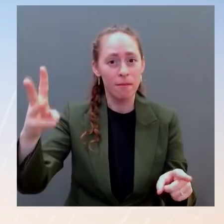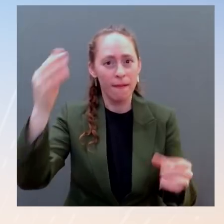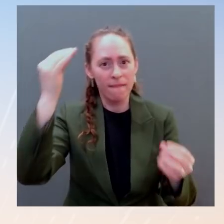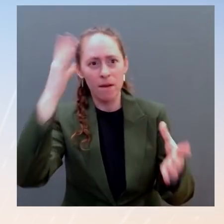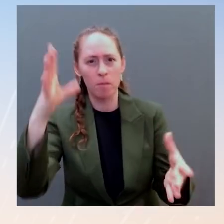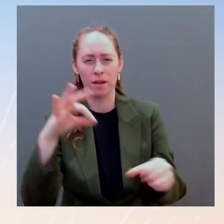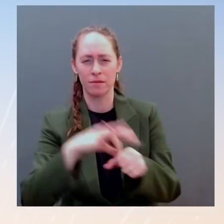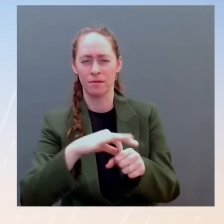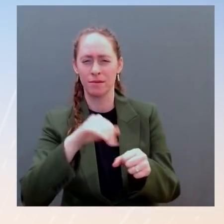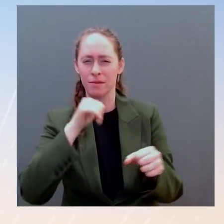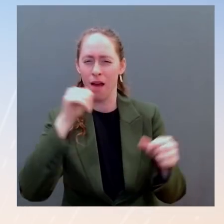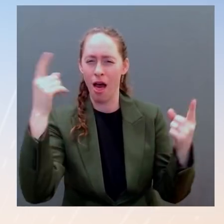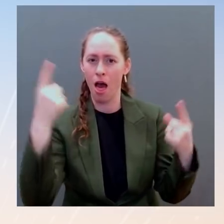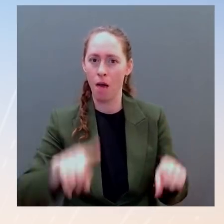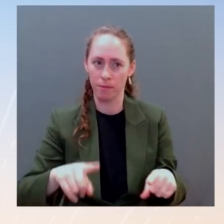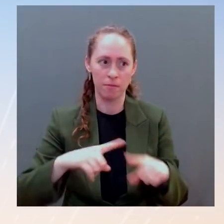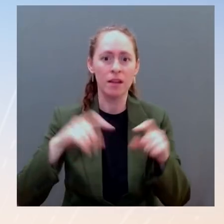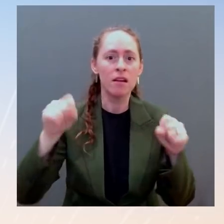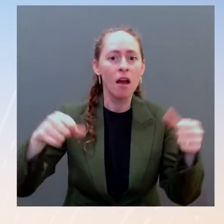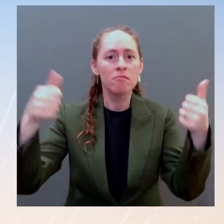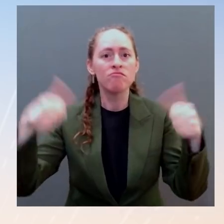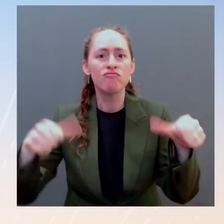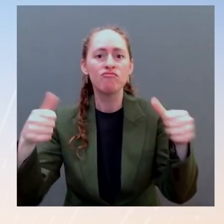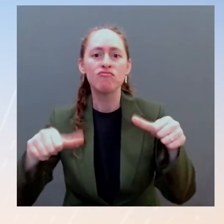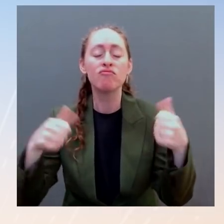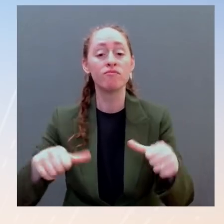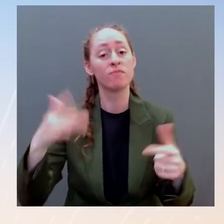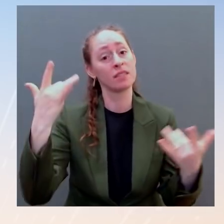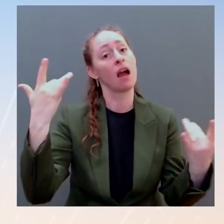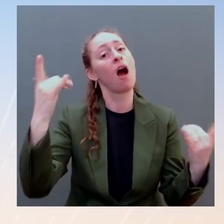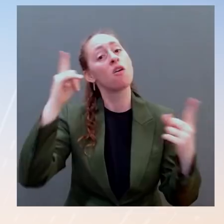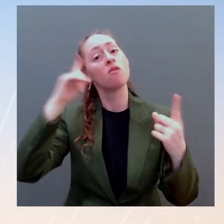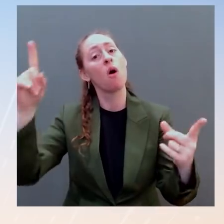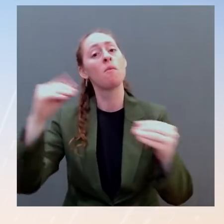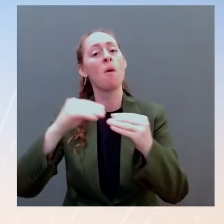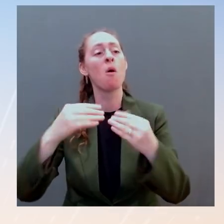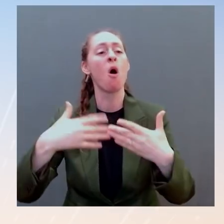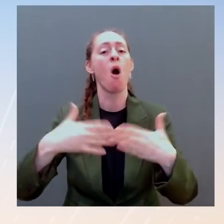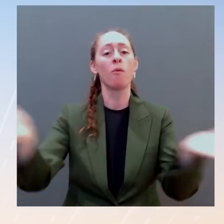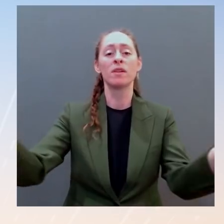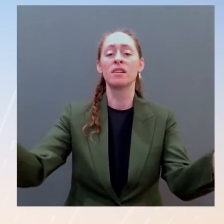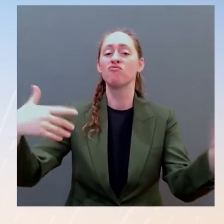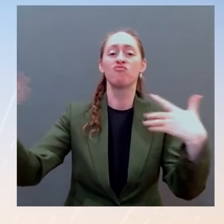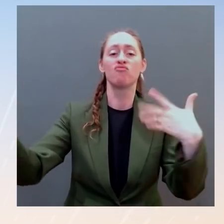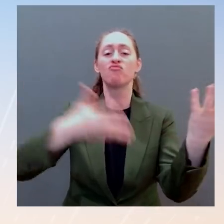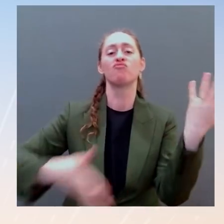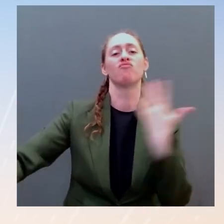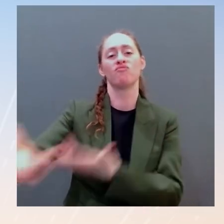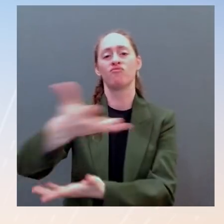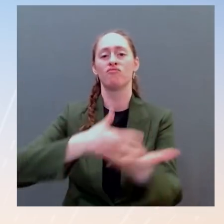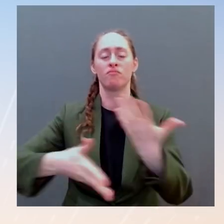Is there, you know, any message that you would convey to Elon Musk as the new owner? Ms. Psaki: Well, I would just --